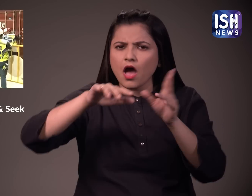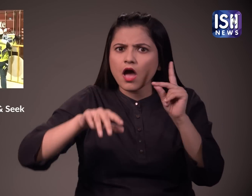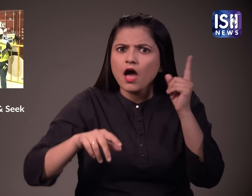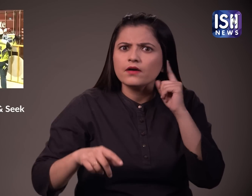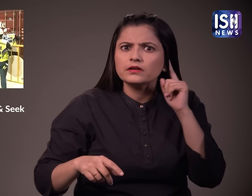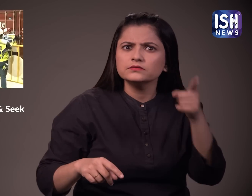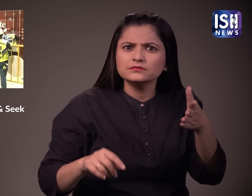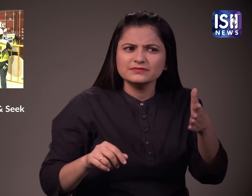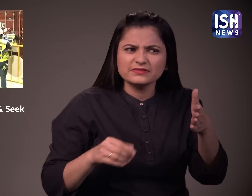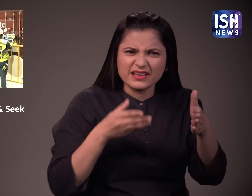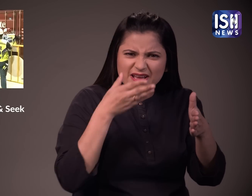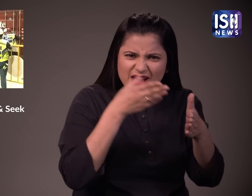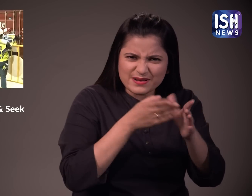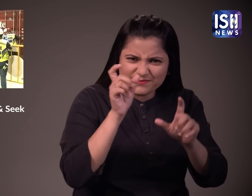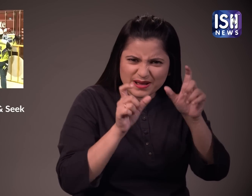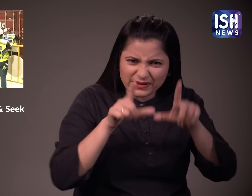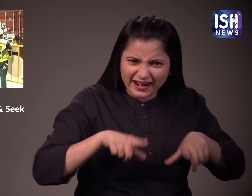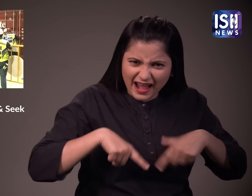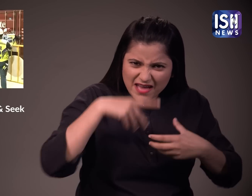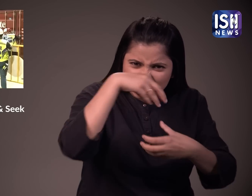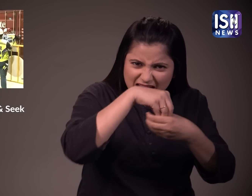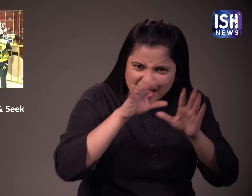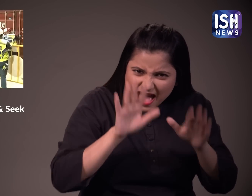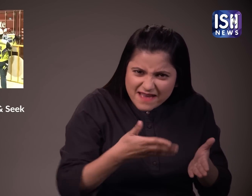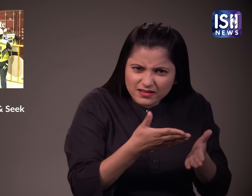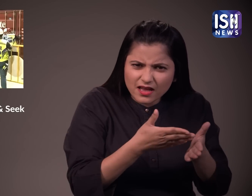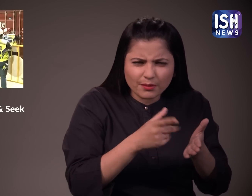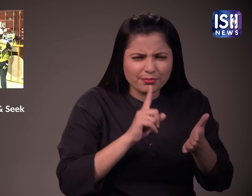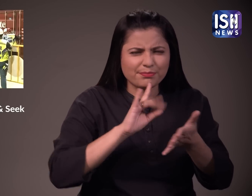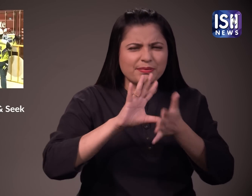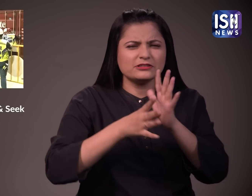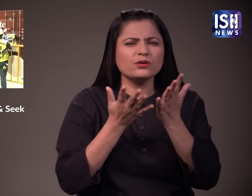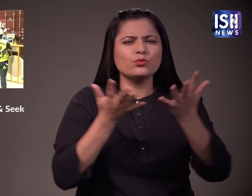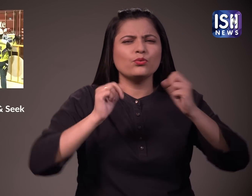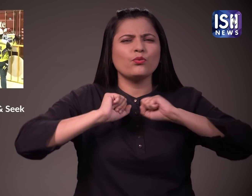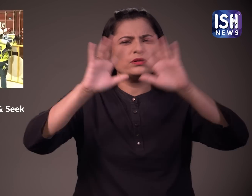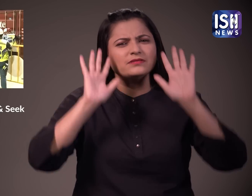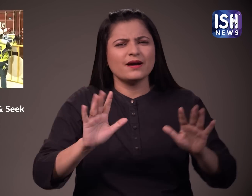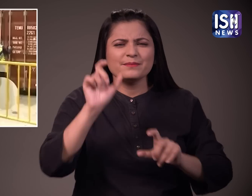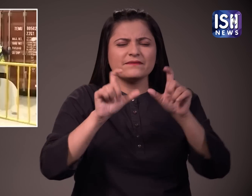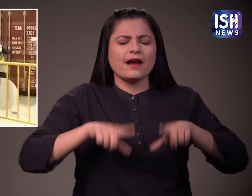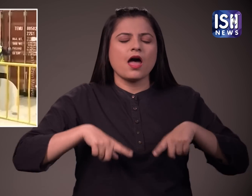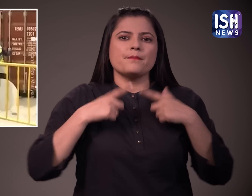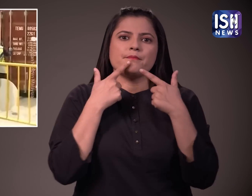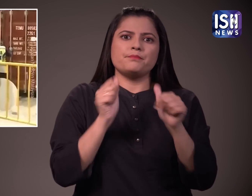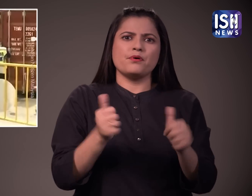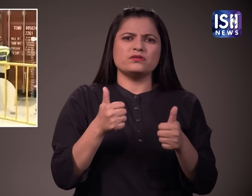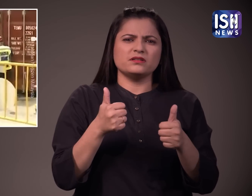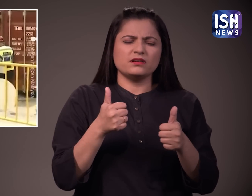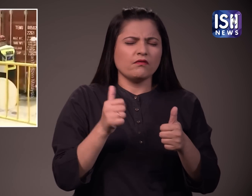But then he heard it again and thought that it is impossible for someone to be inside these shipping containers.